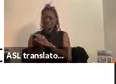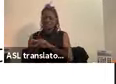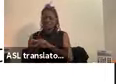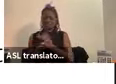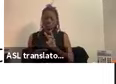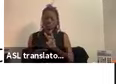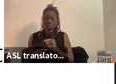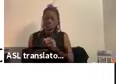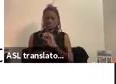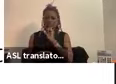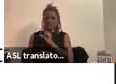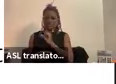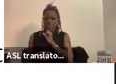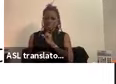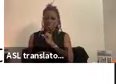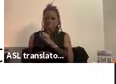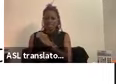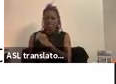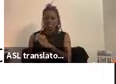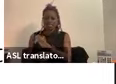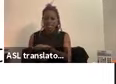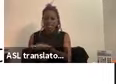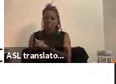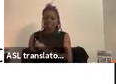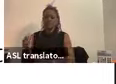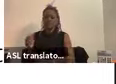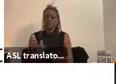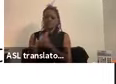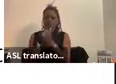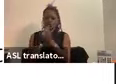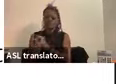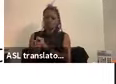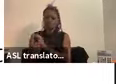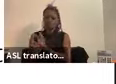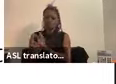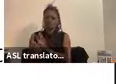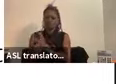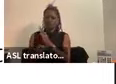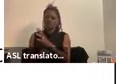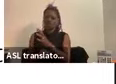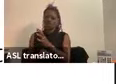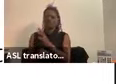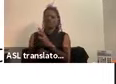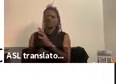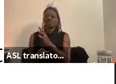now is accounting for the majority of our covid-19 related hospitalizations.